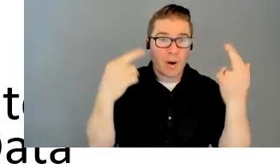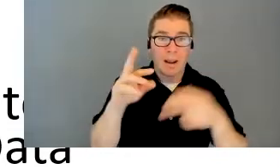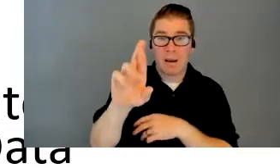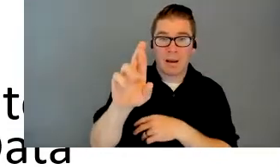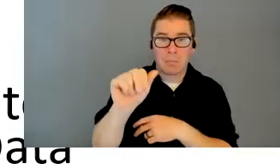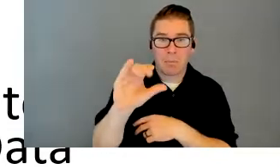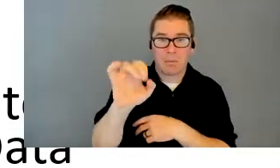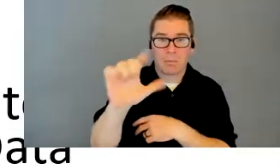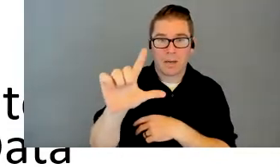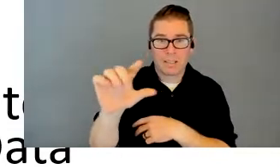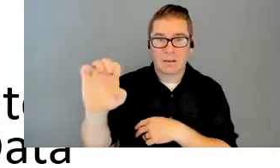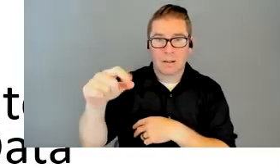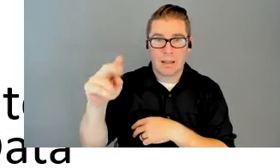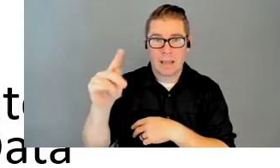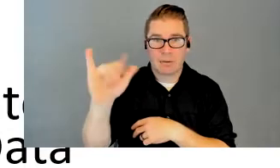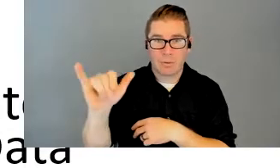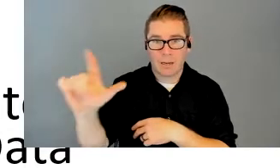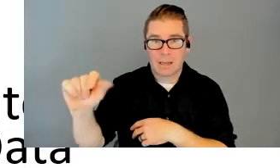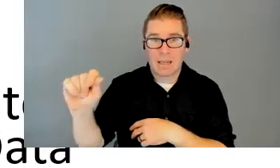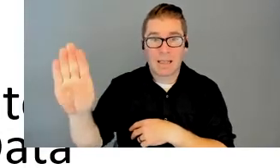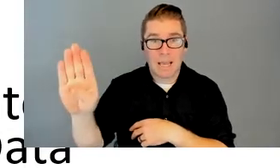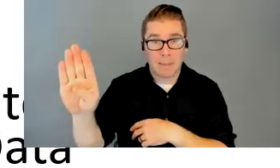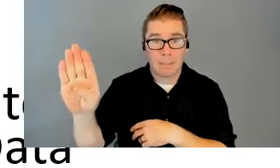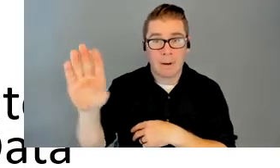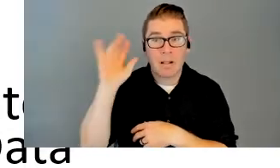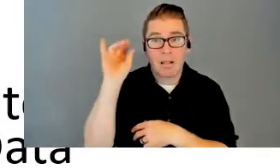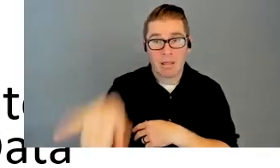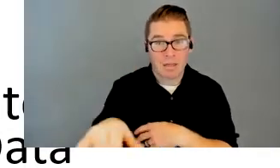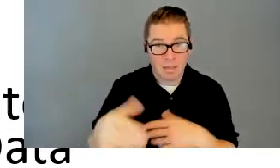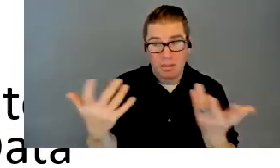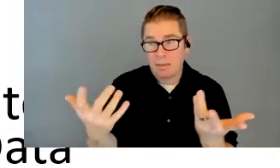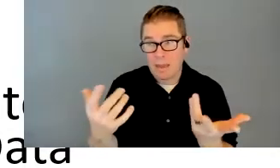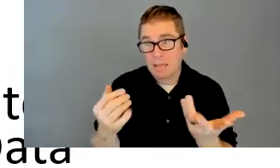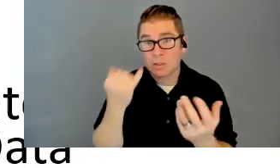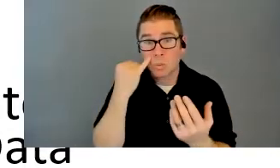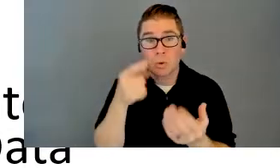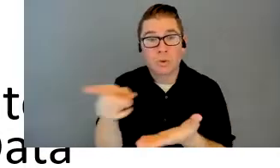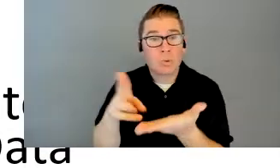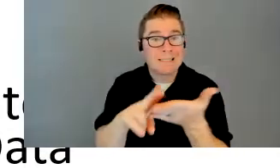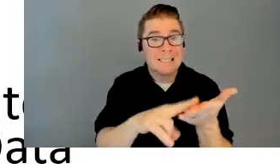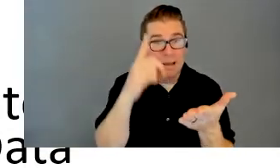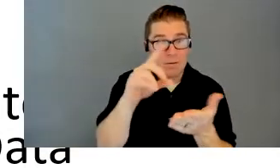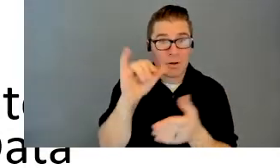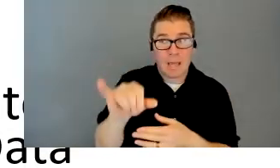that if you sign up for one of the labs and it is a commitment, a semester commitment,